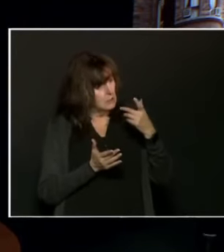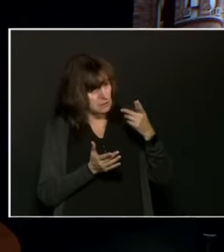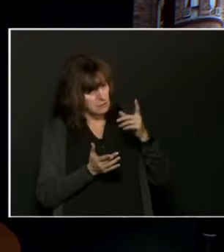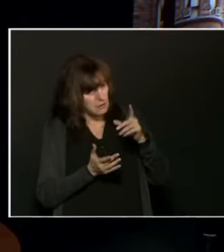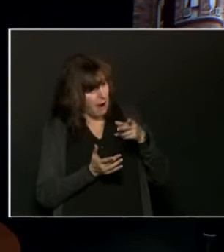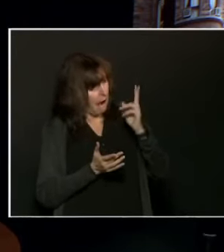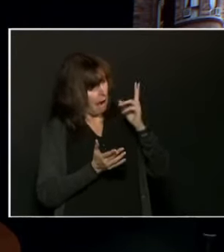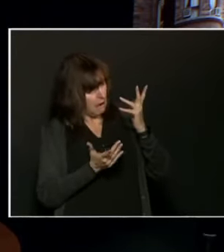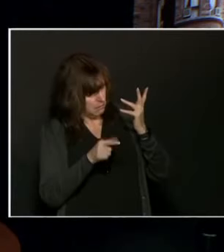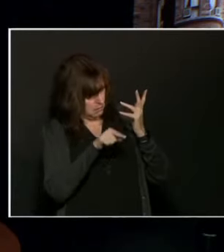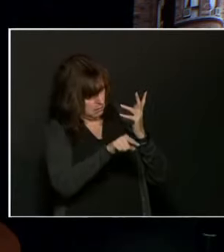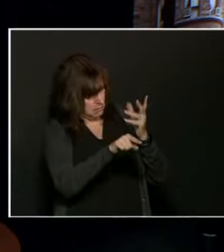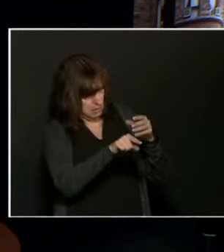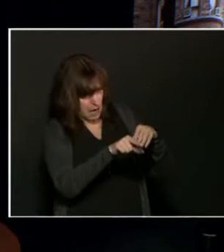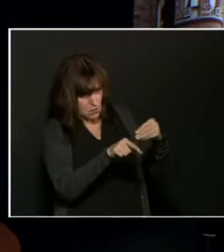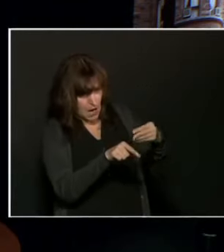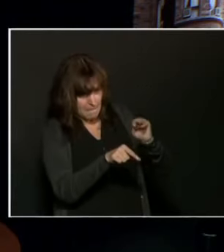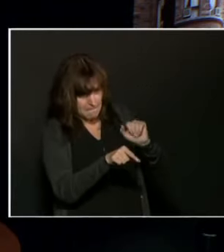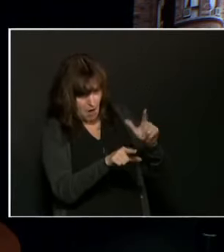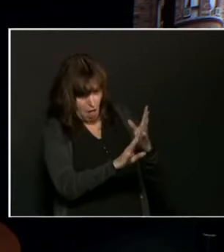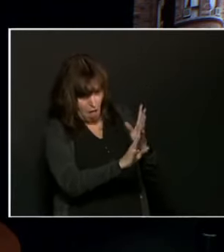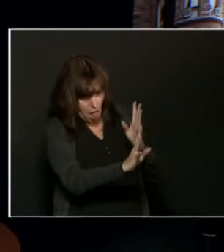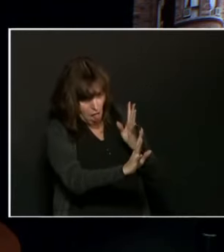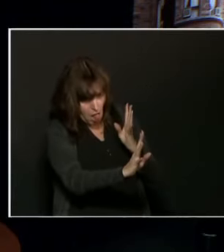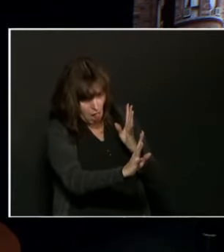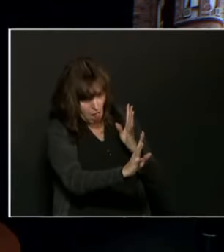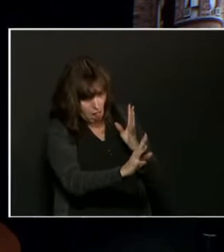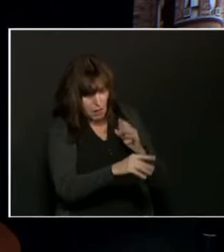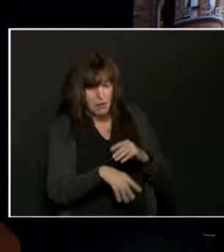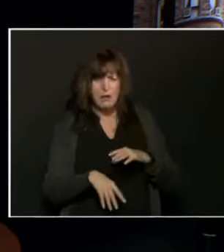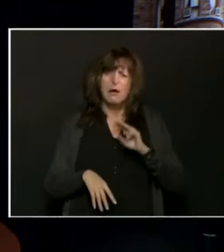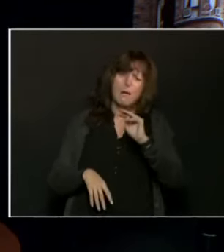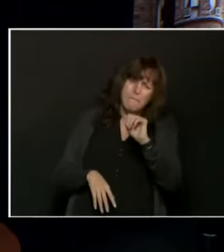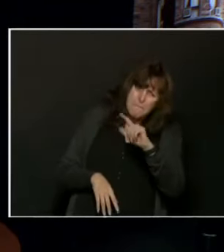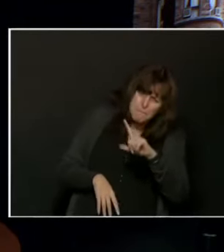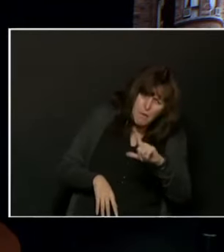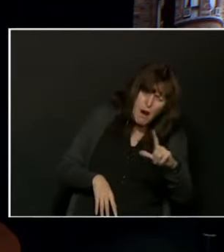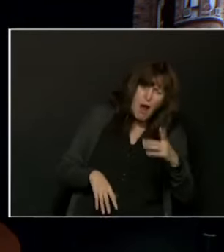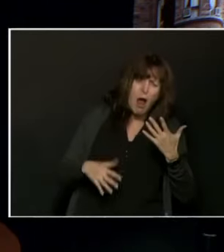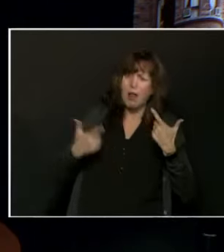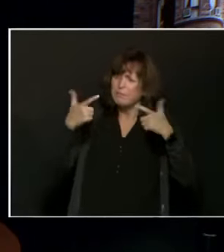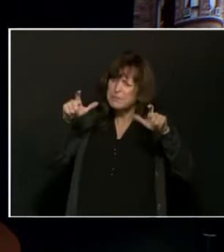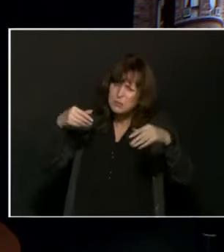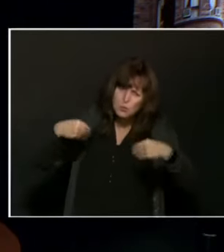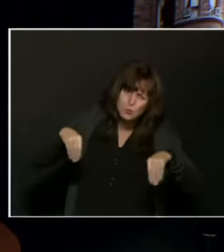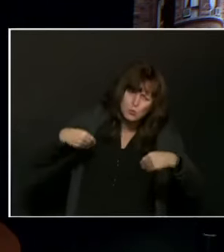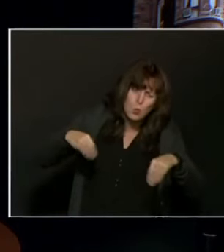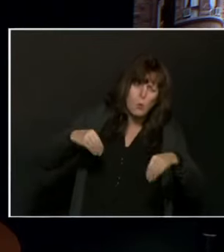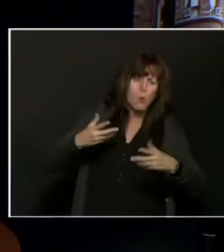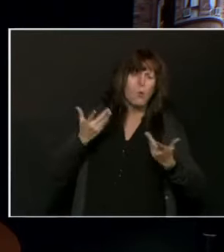ARE YOU TALKING ABOUT LINEUPS